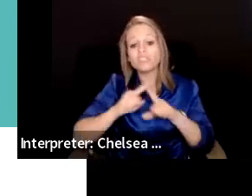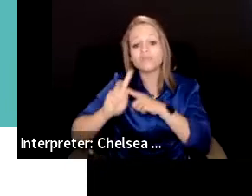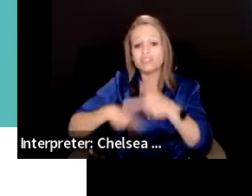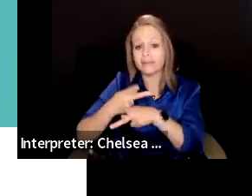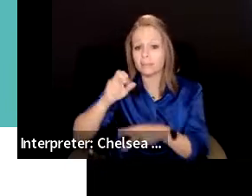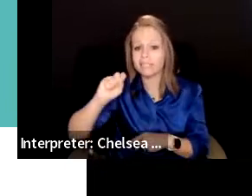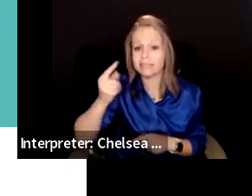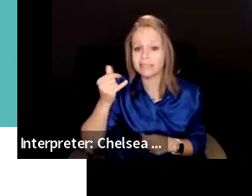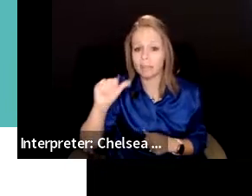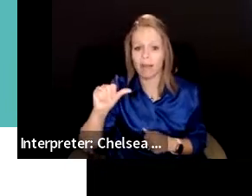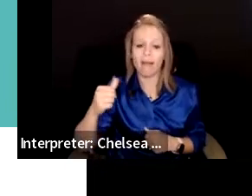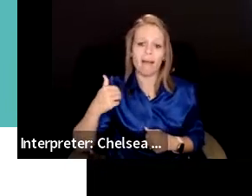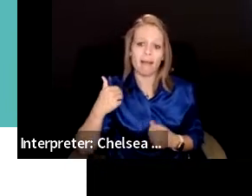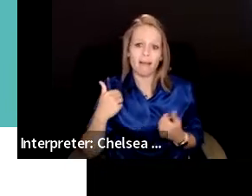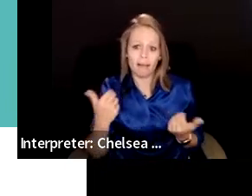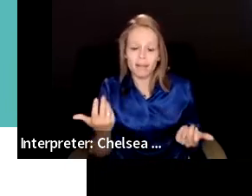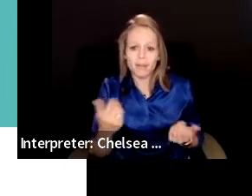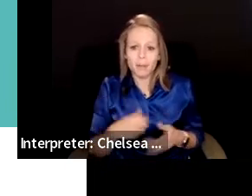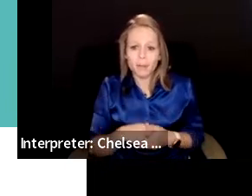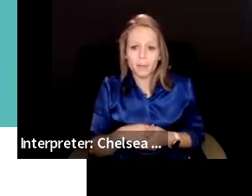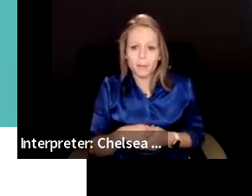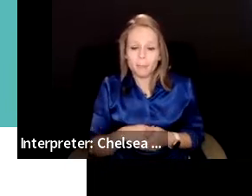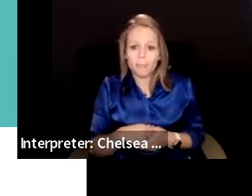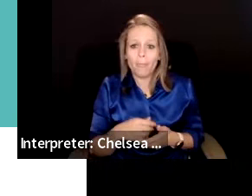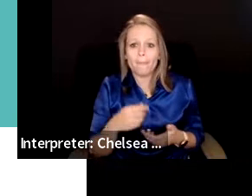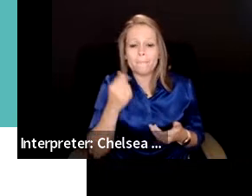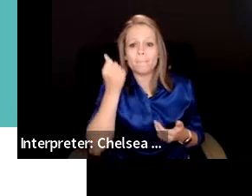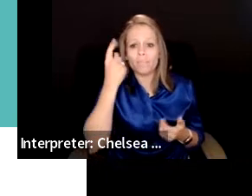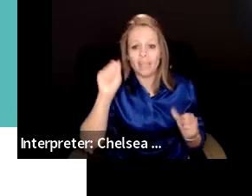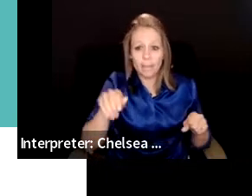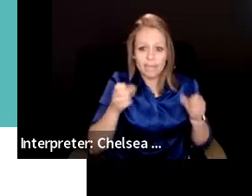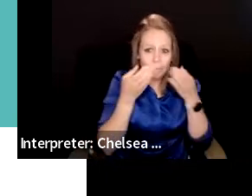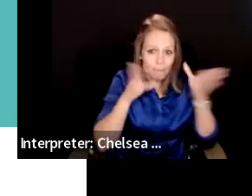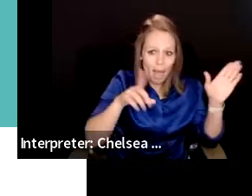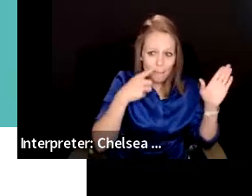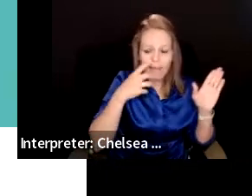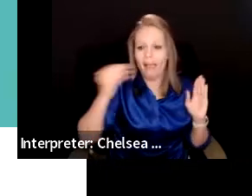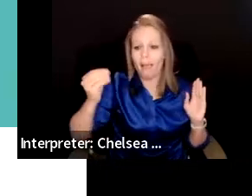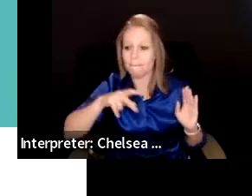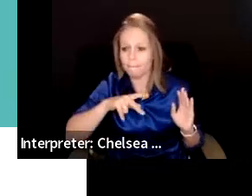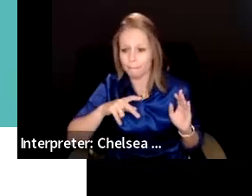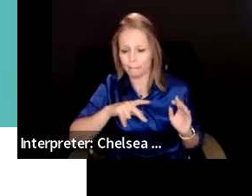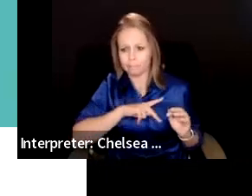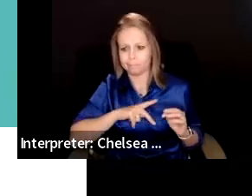There are a few different types of stigma. There are public stigma and our negative attitudes